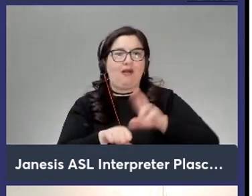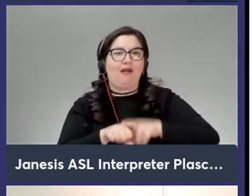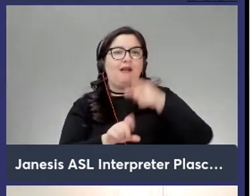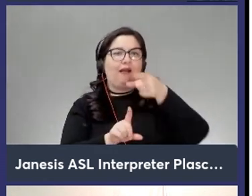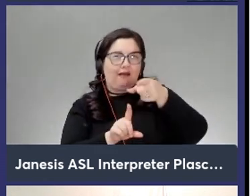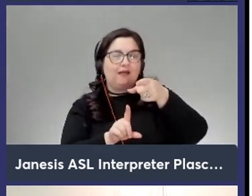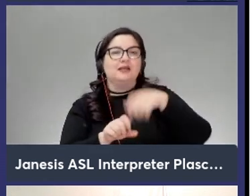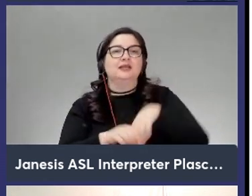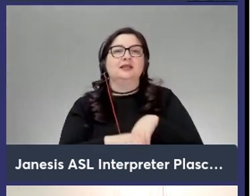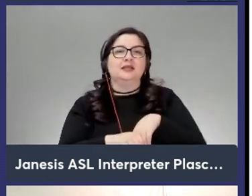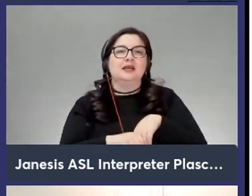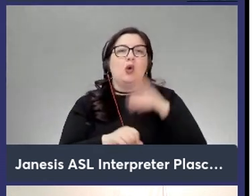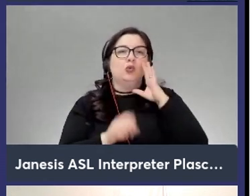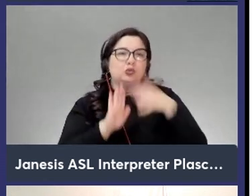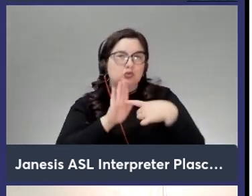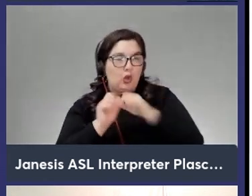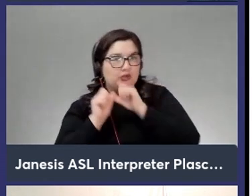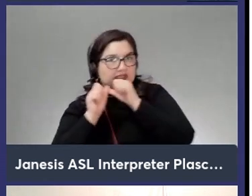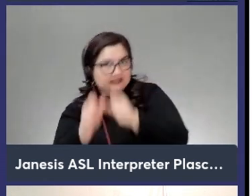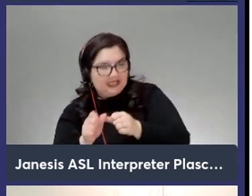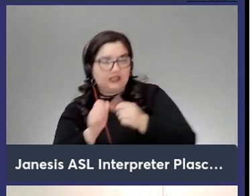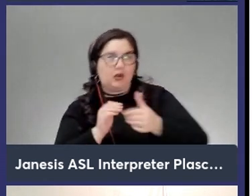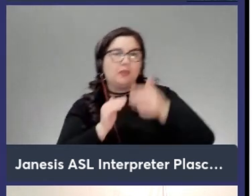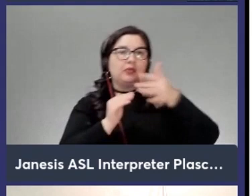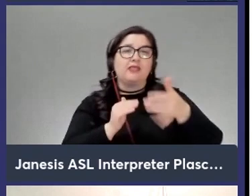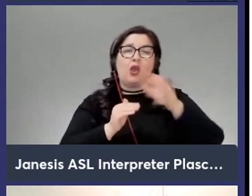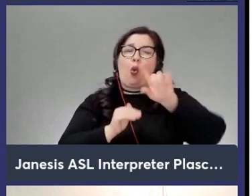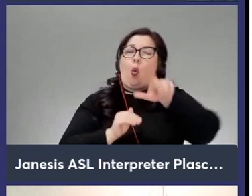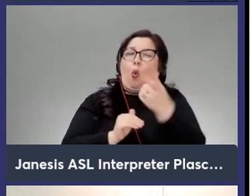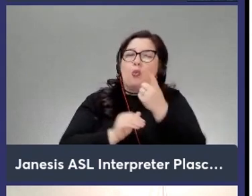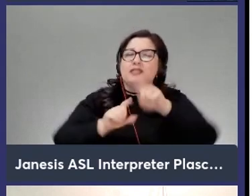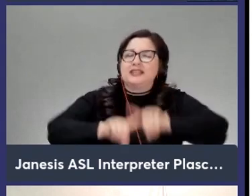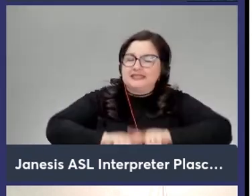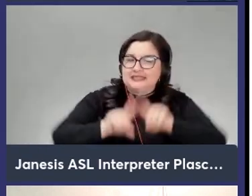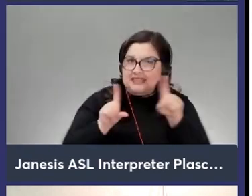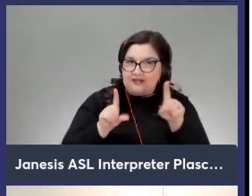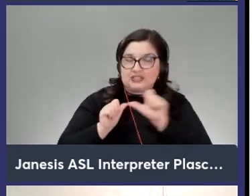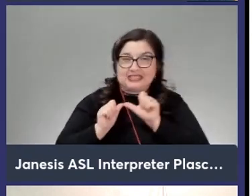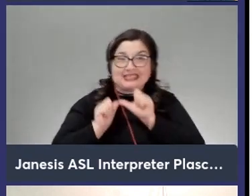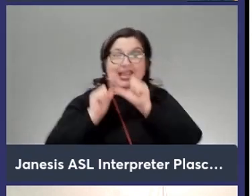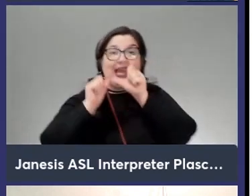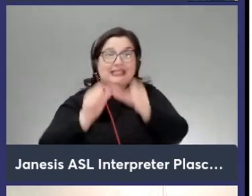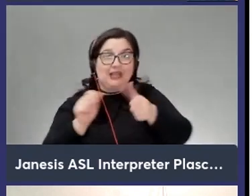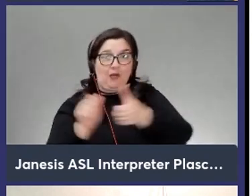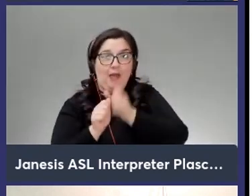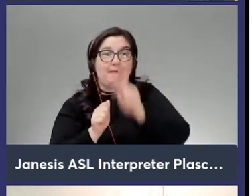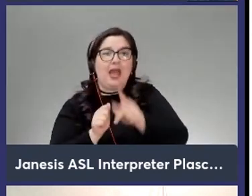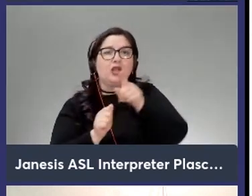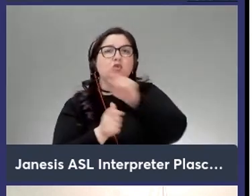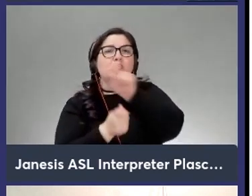and periodic backups. The only difference is that in continuous backups, you can specify the point in time